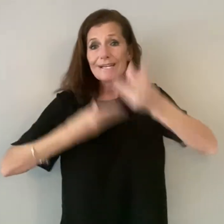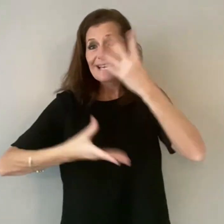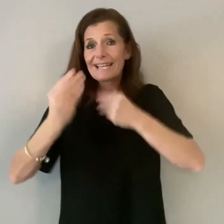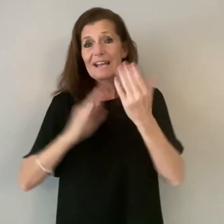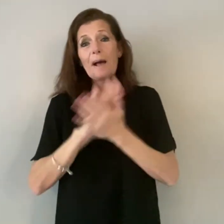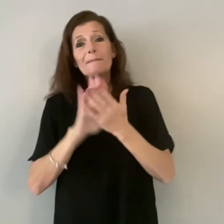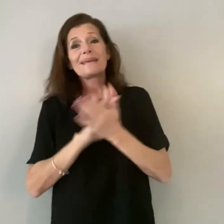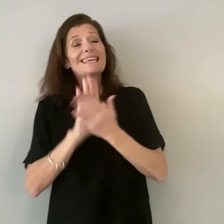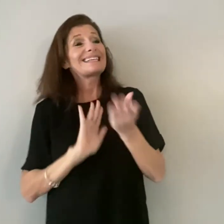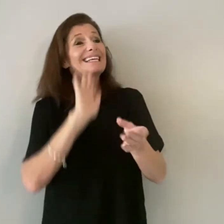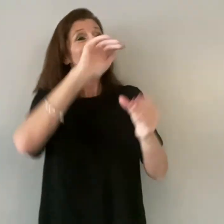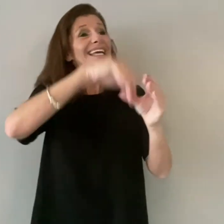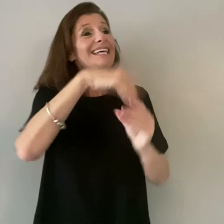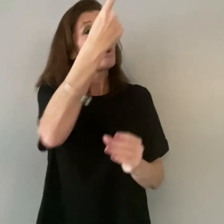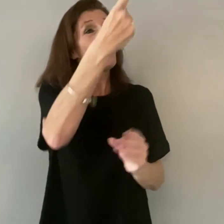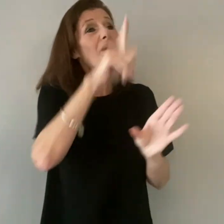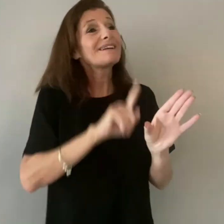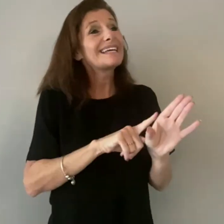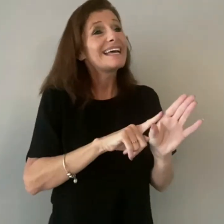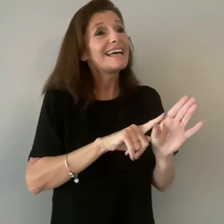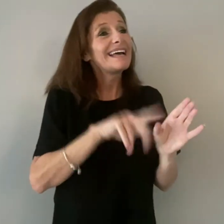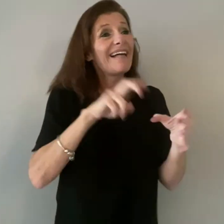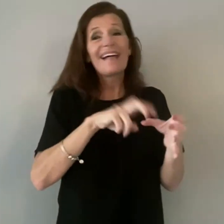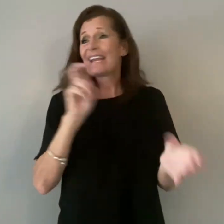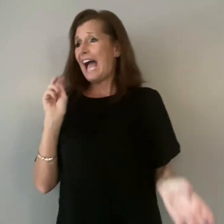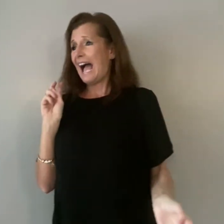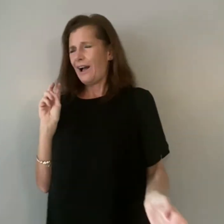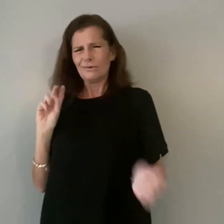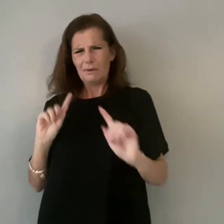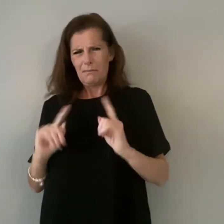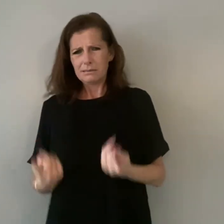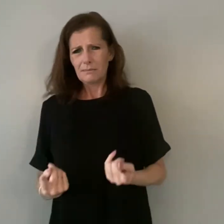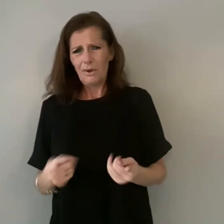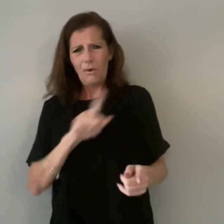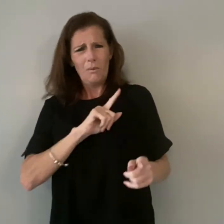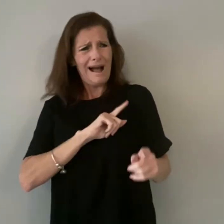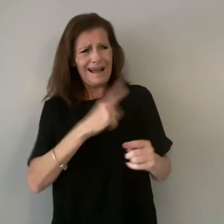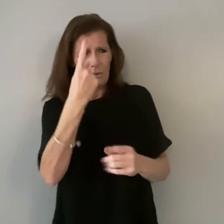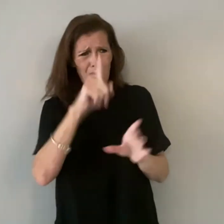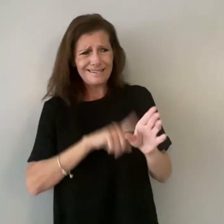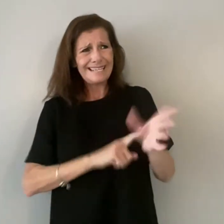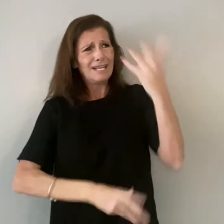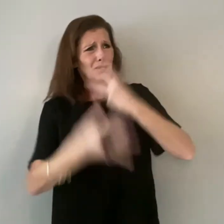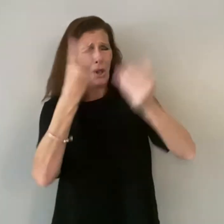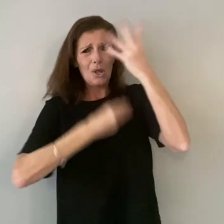So the idea that you can do something for 12 months on a board and be any sort of useful contribution, I think is foolish